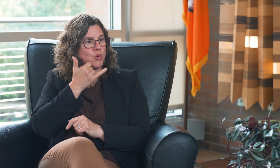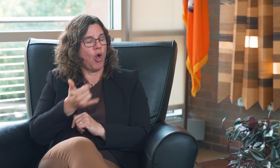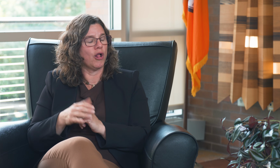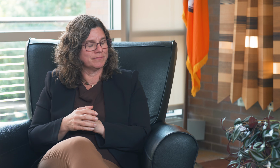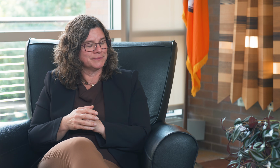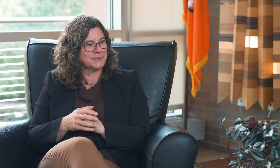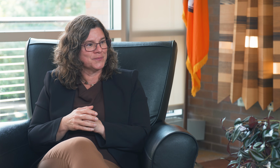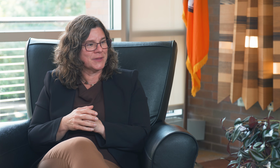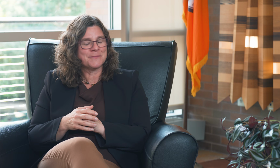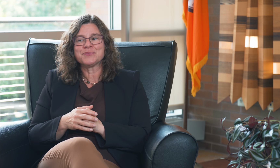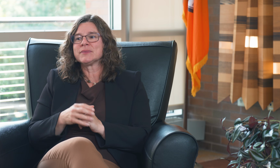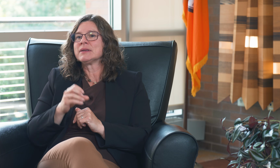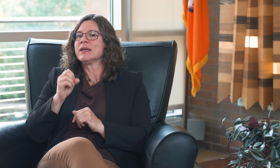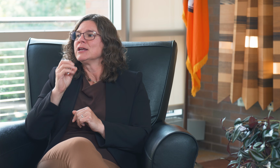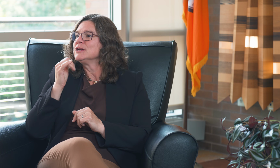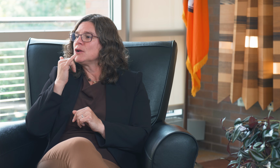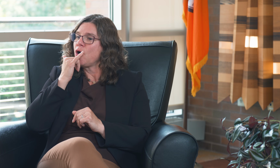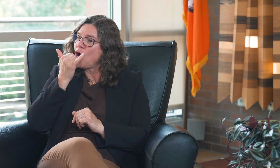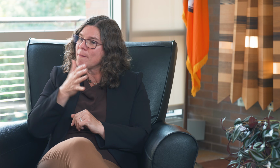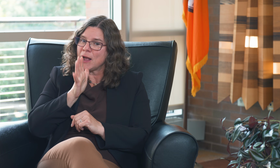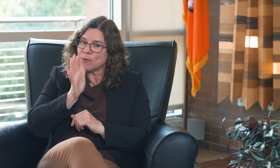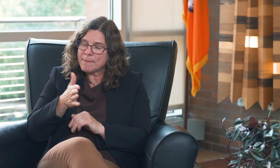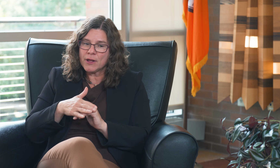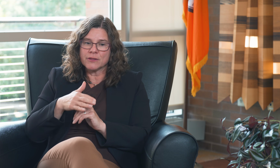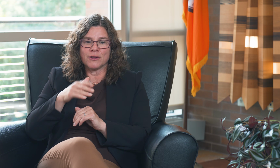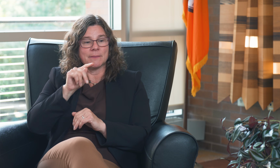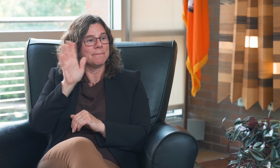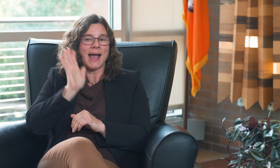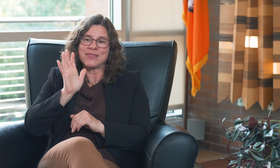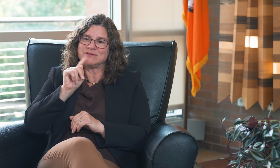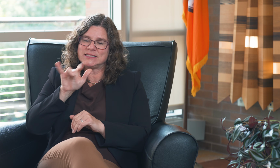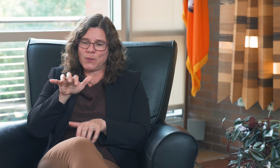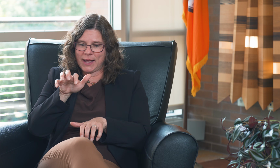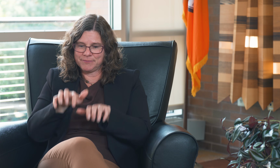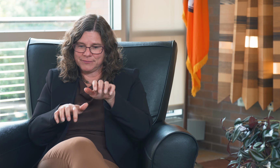I only had my grandmother to call, and so I called her;